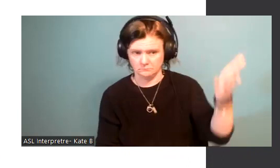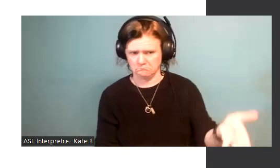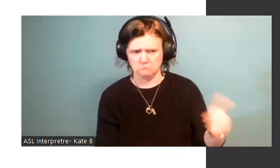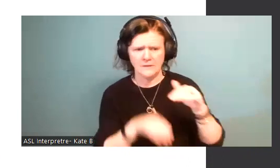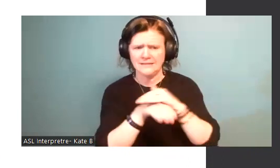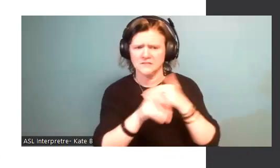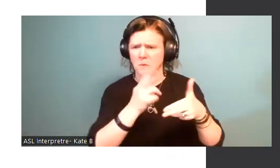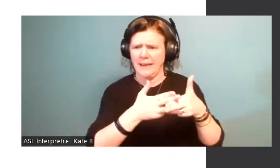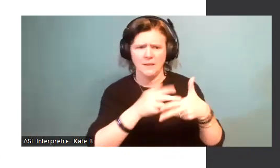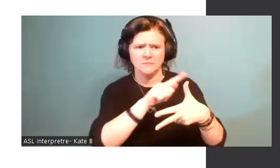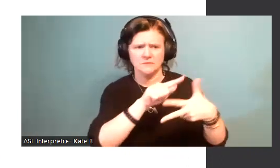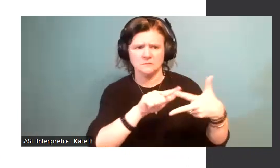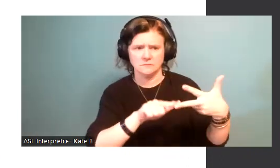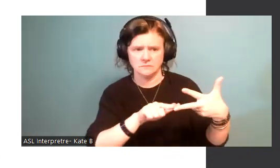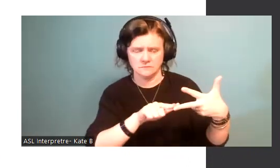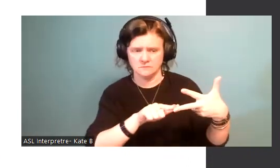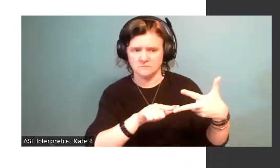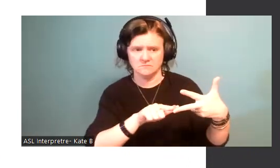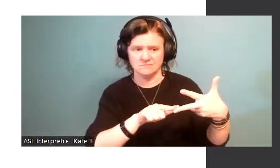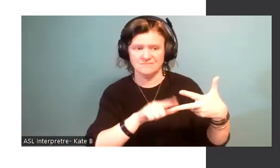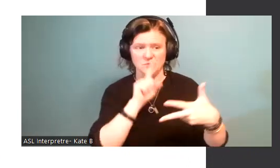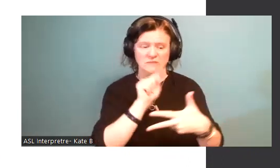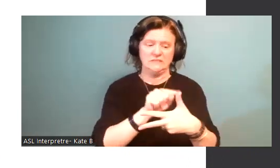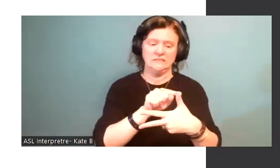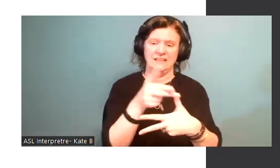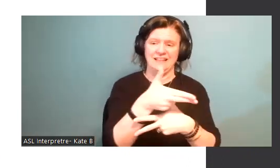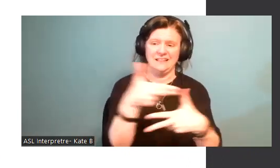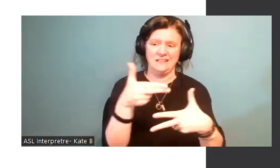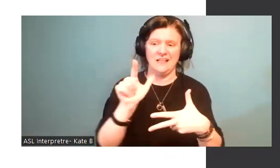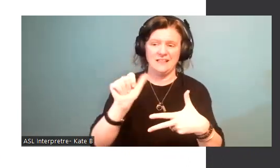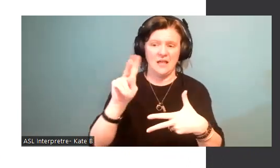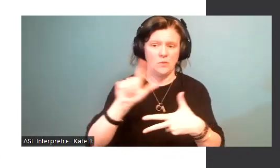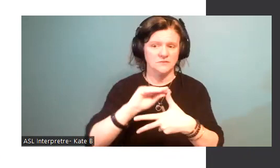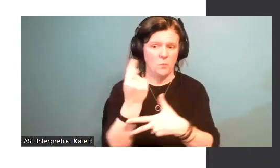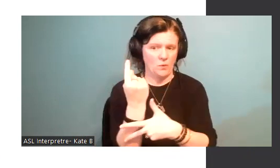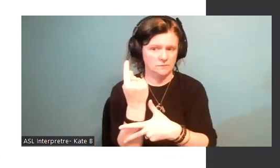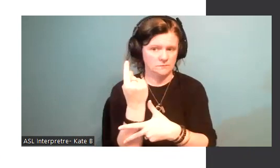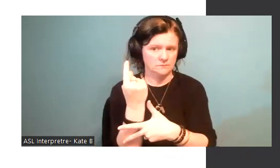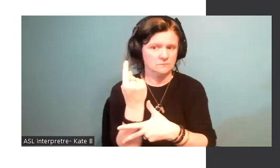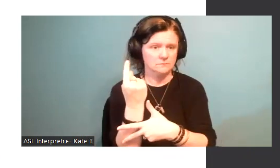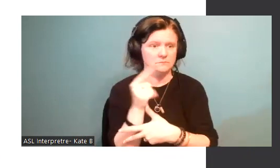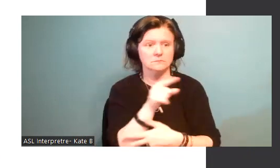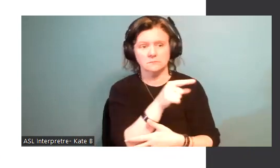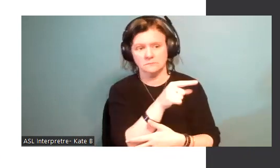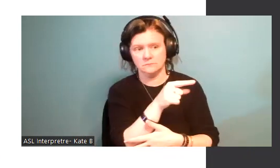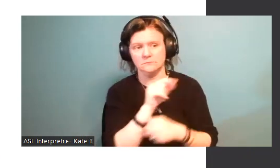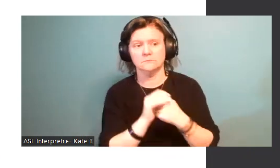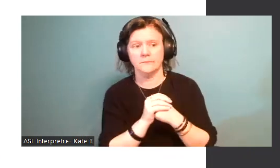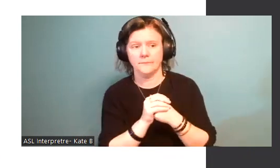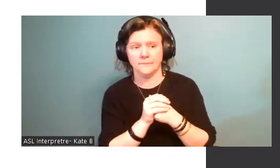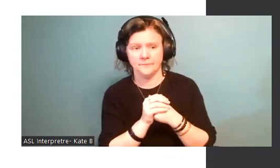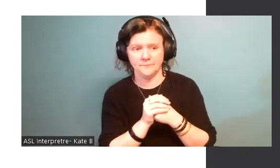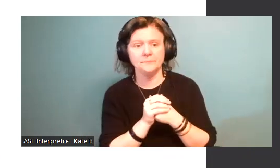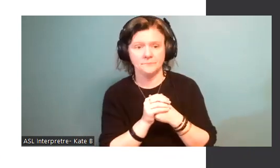we're discussing all fall under the umbrella.